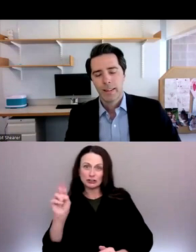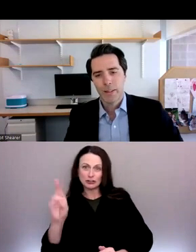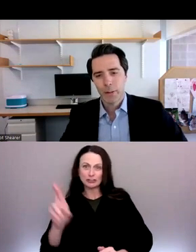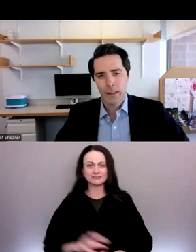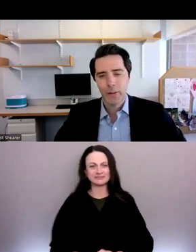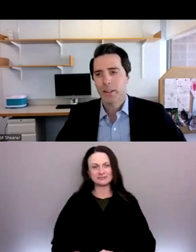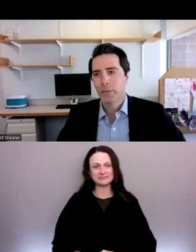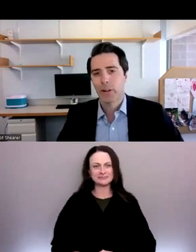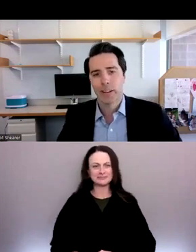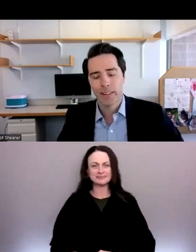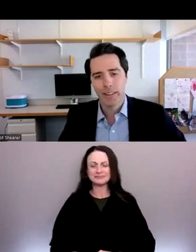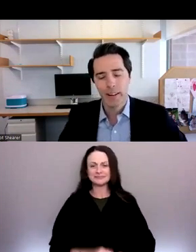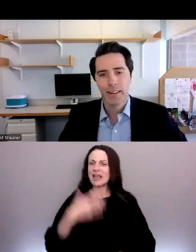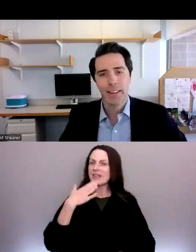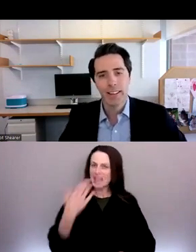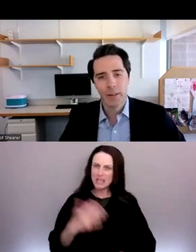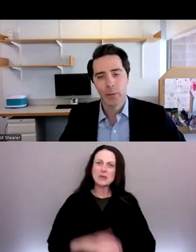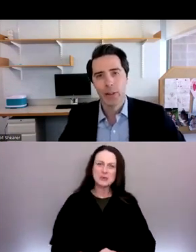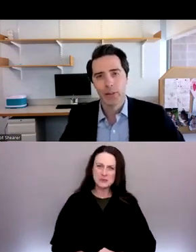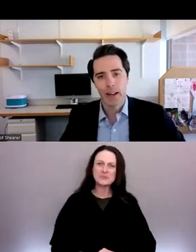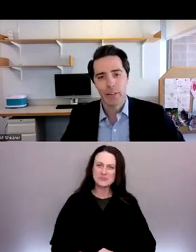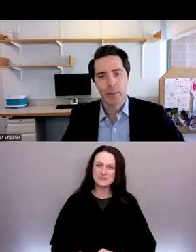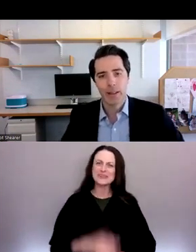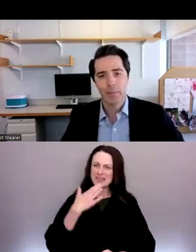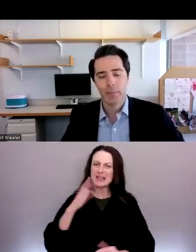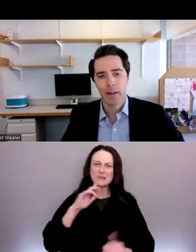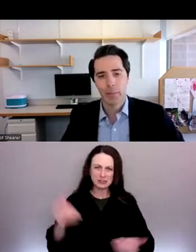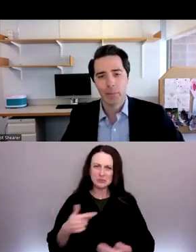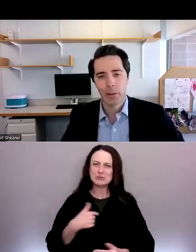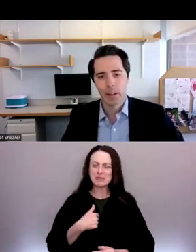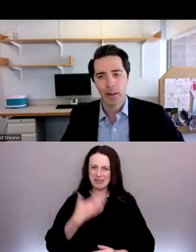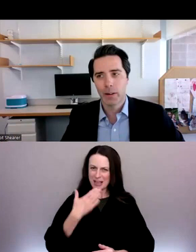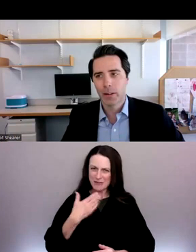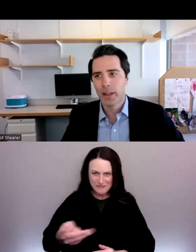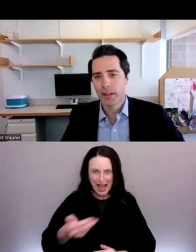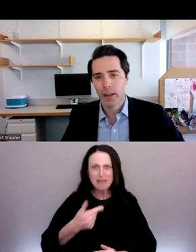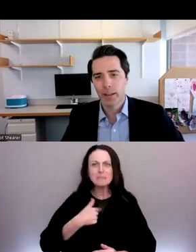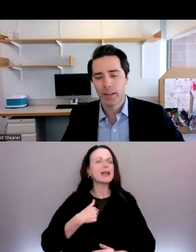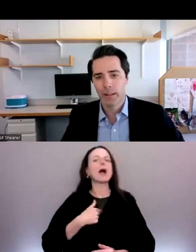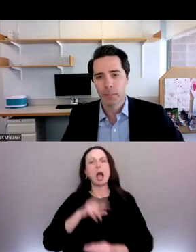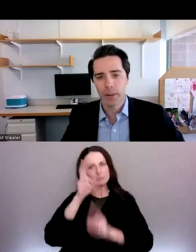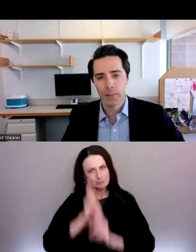thanks for the introduction will and thank you so much for having me and I'm